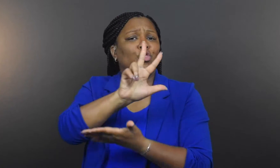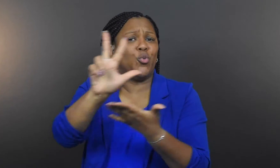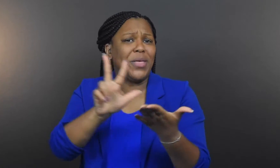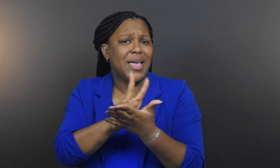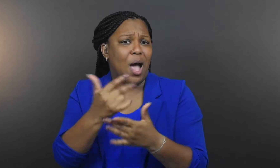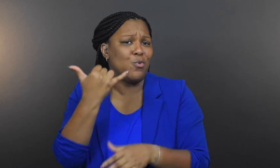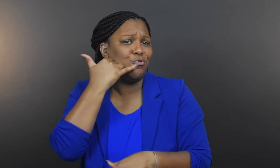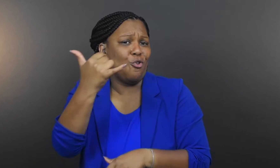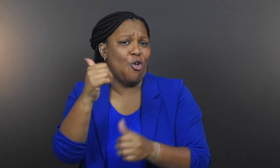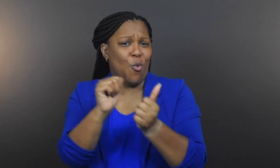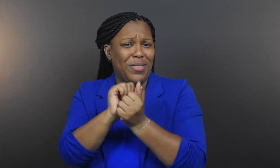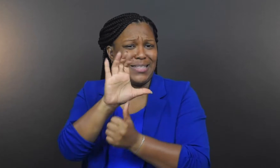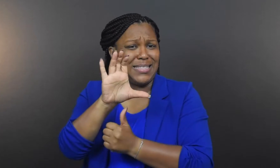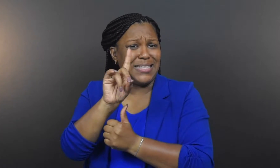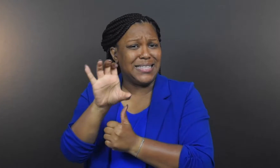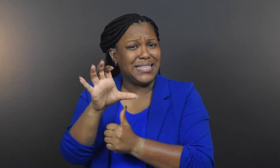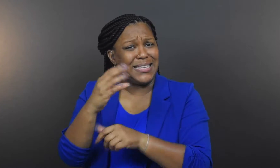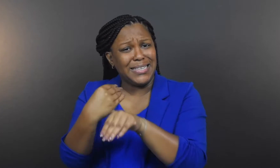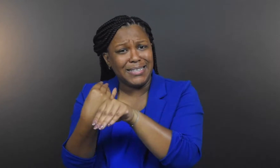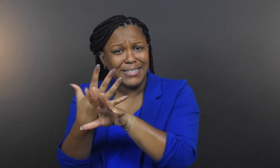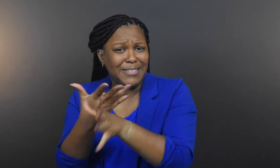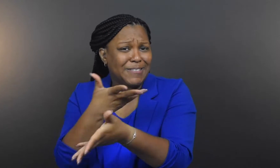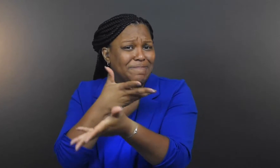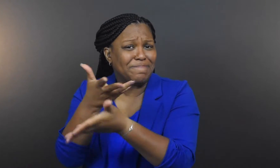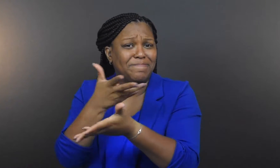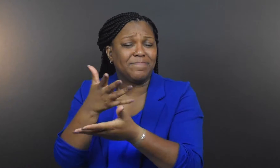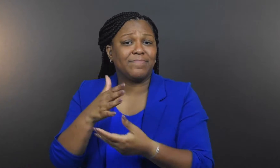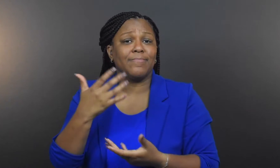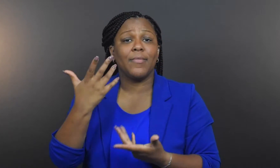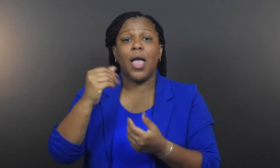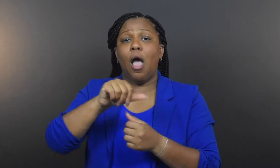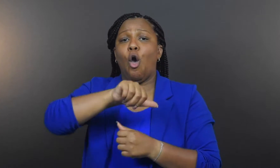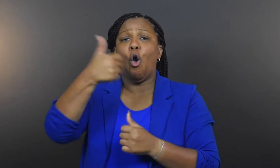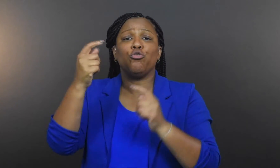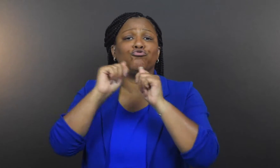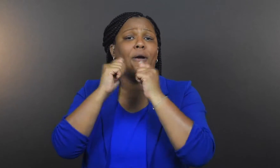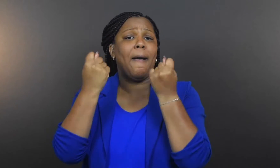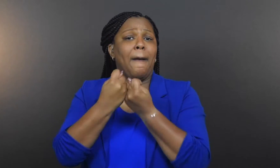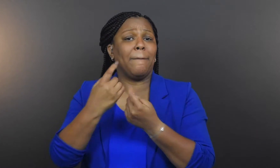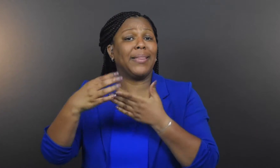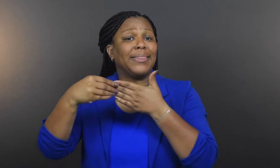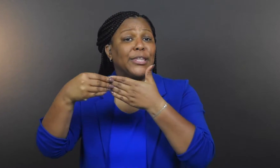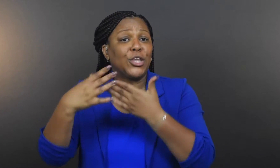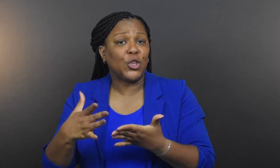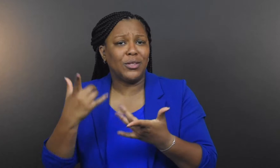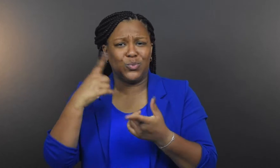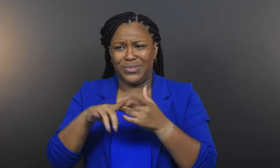other tribal leaders to develop a response plan.